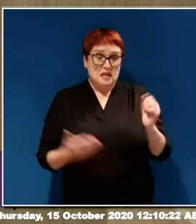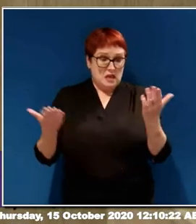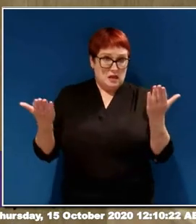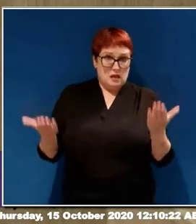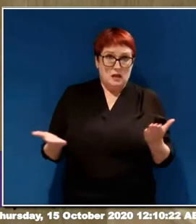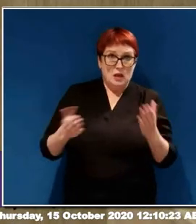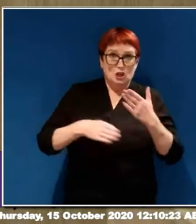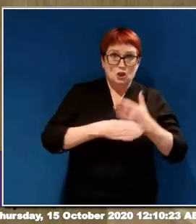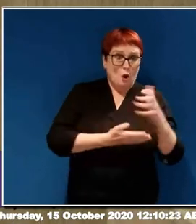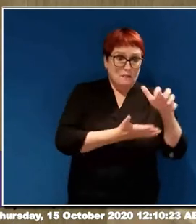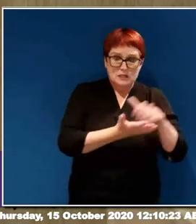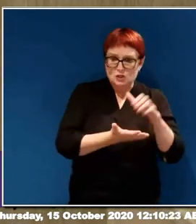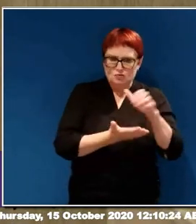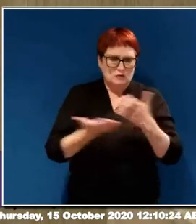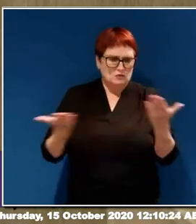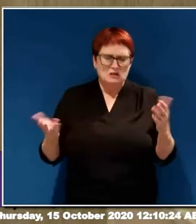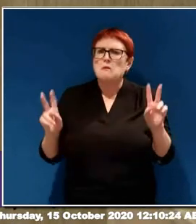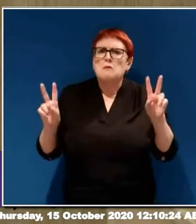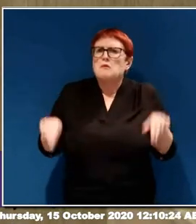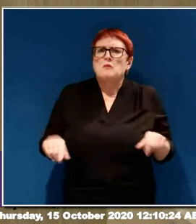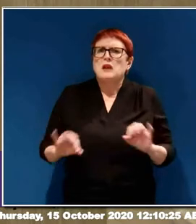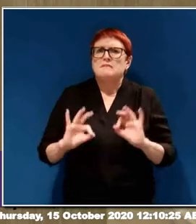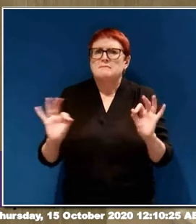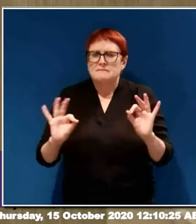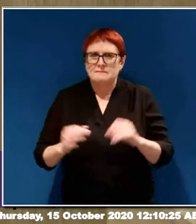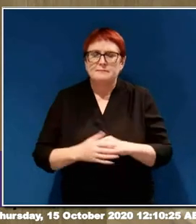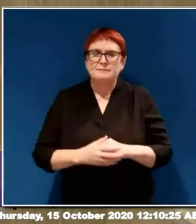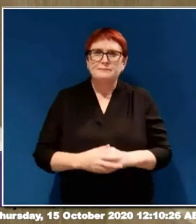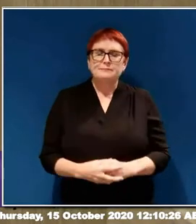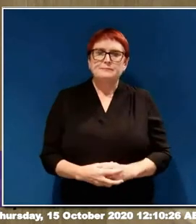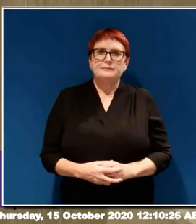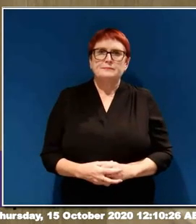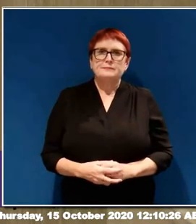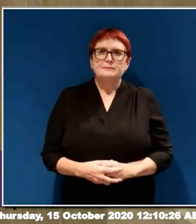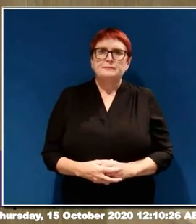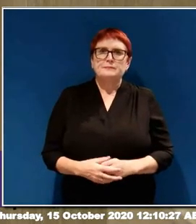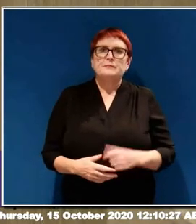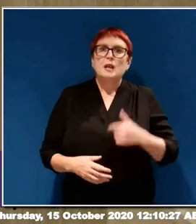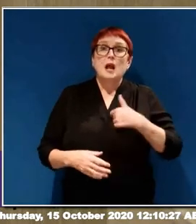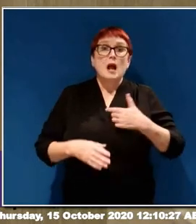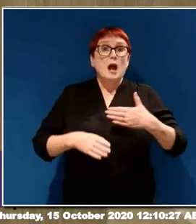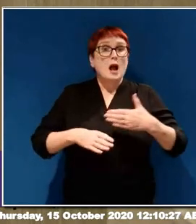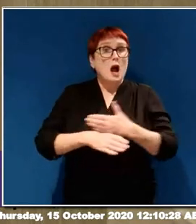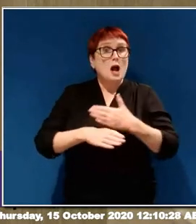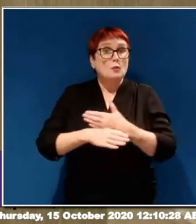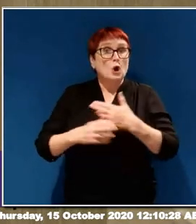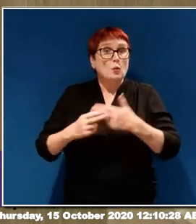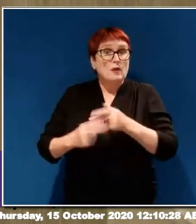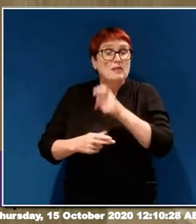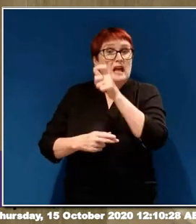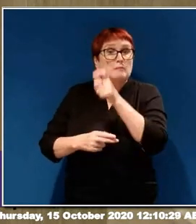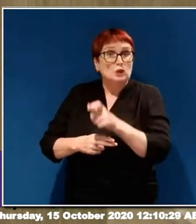with an inclusion - Principal Adviser, Inclusion, the name change, currently.